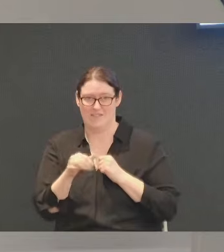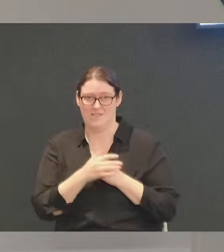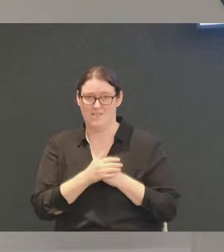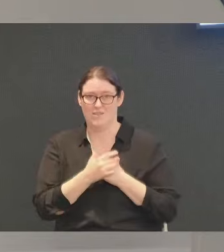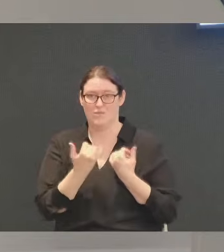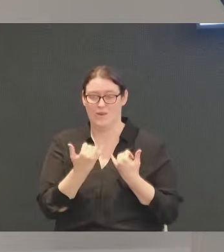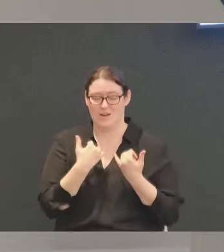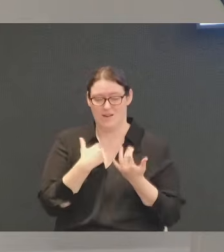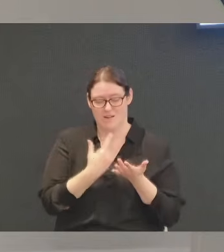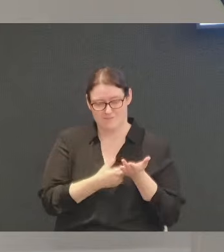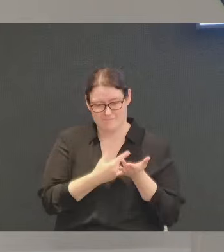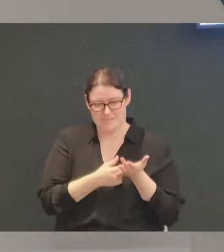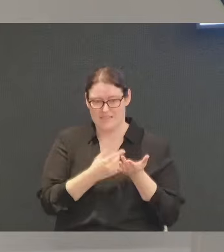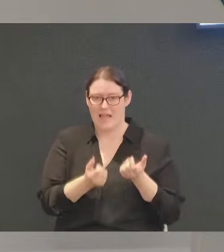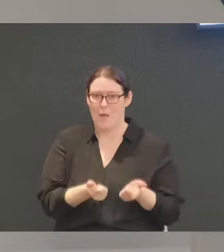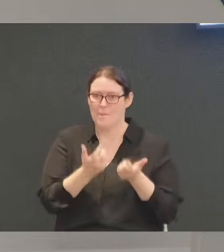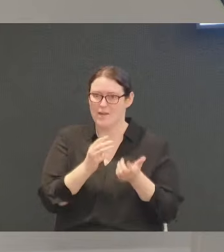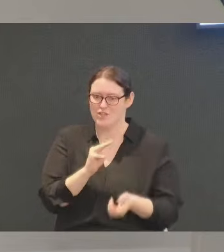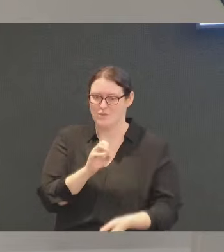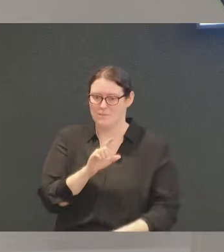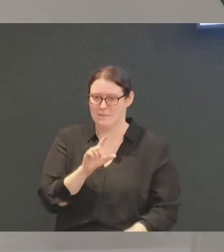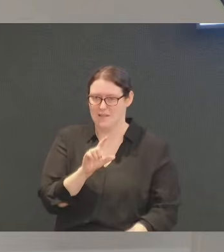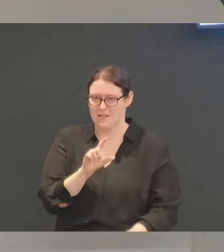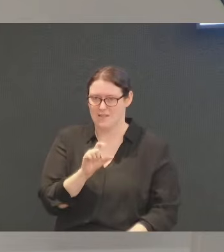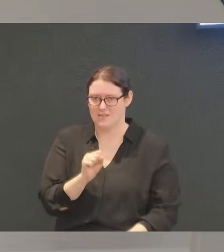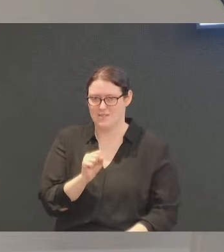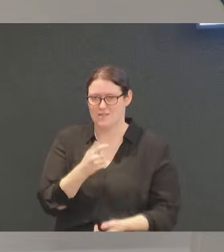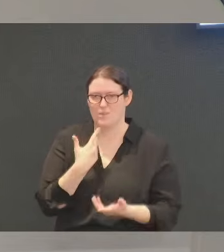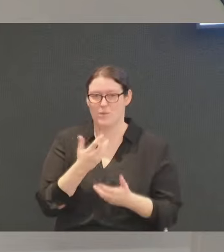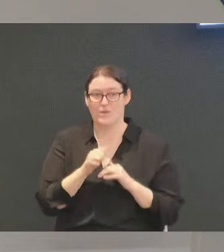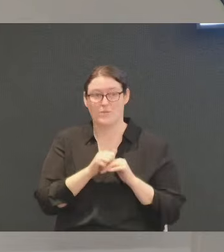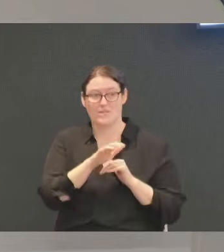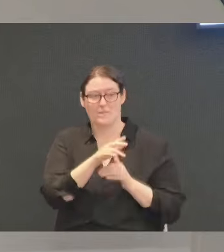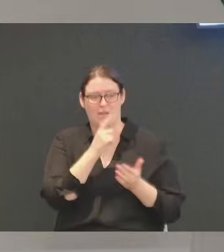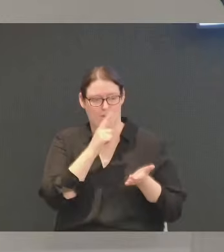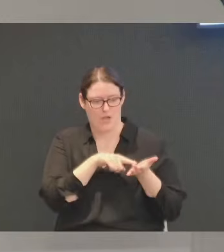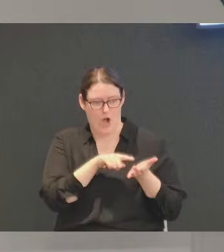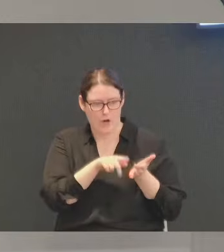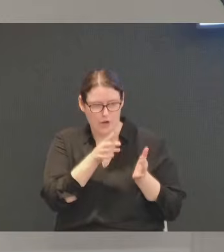the level of millage that we want to submit to the Auditor to look at how much we're going